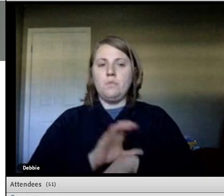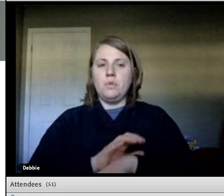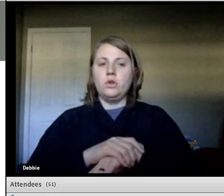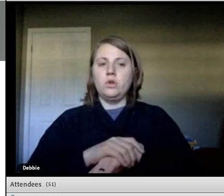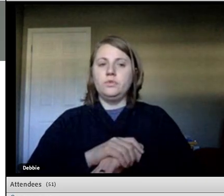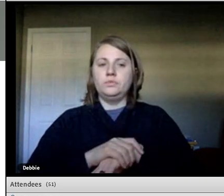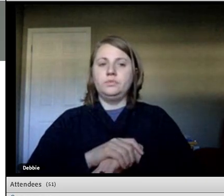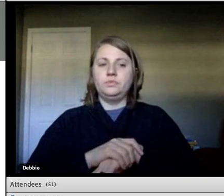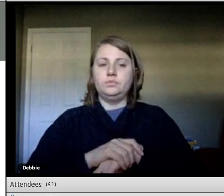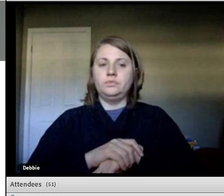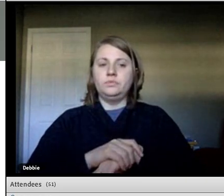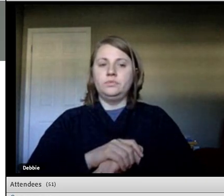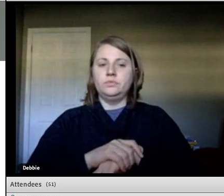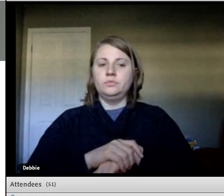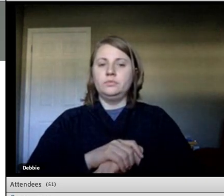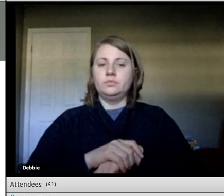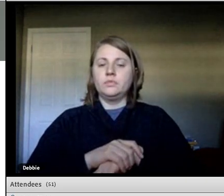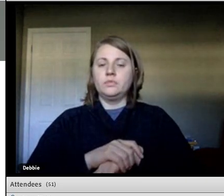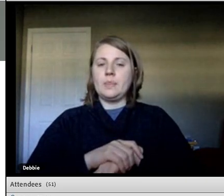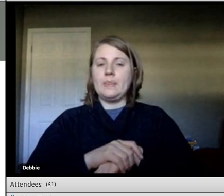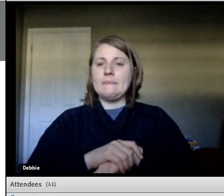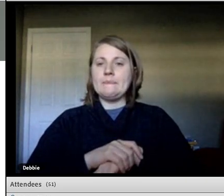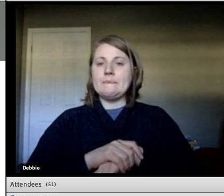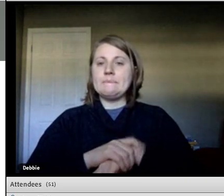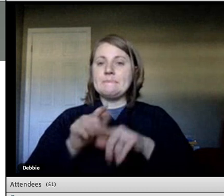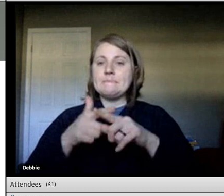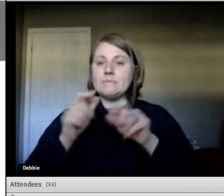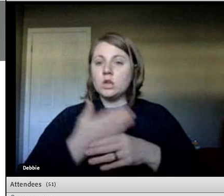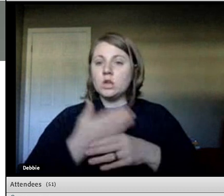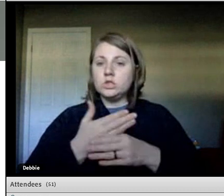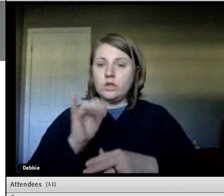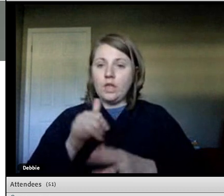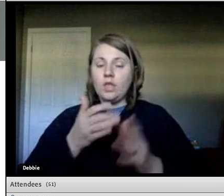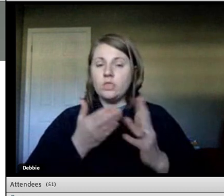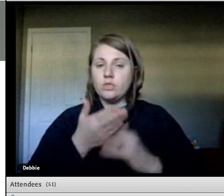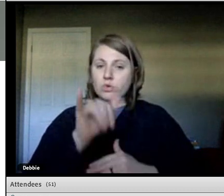and then you can share them through here, or you can download them and then put them up any place that you want.